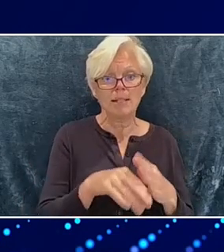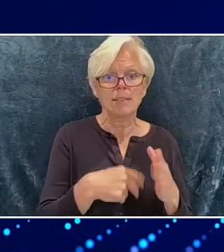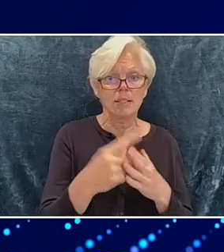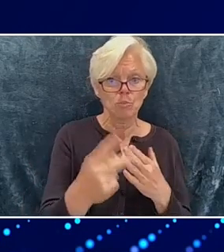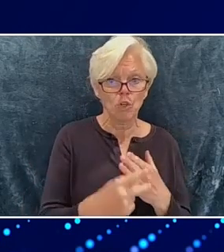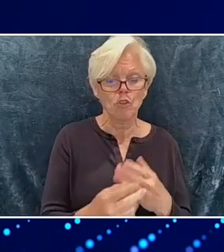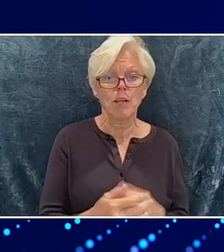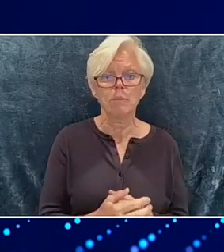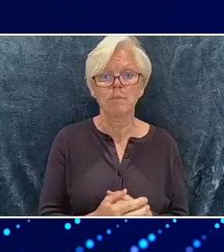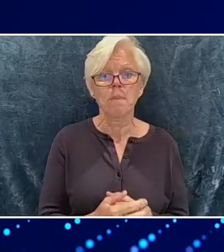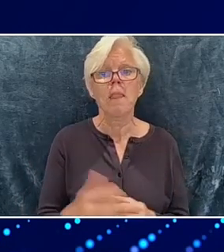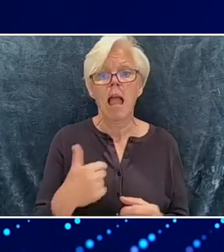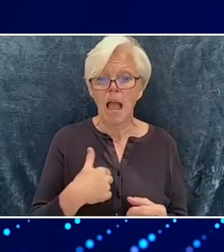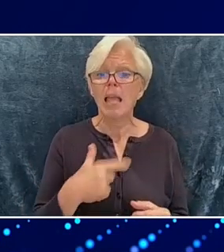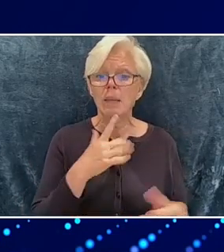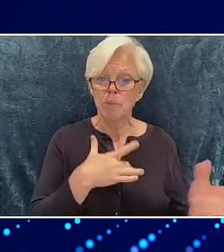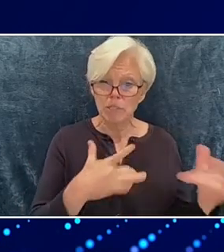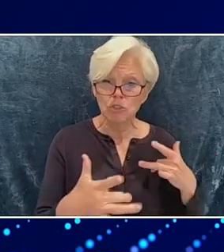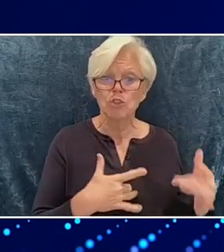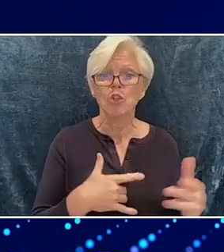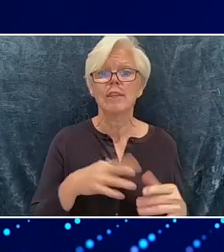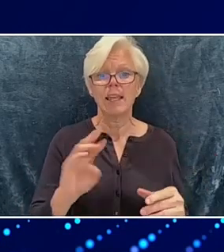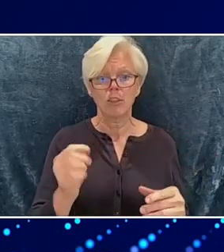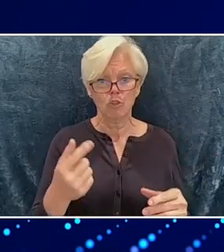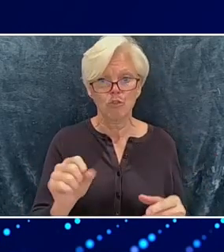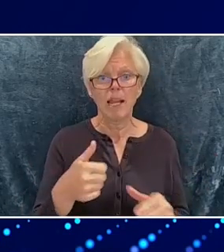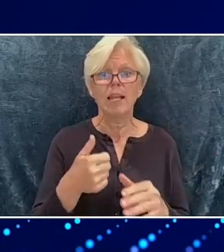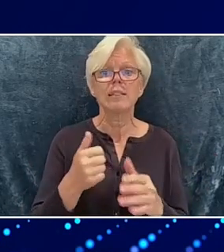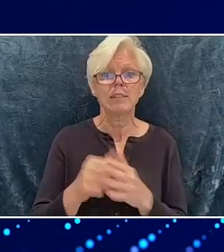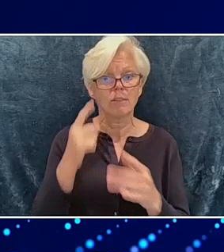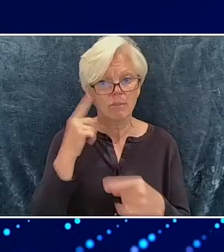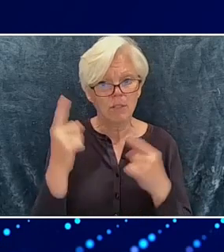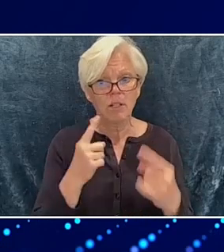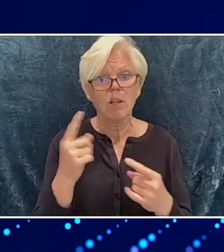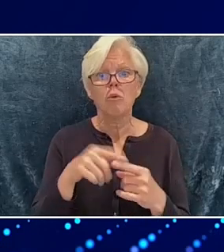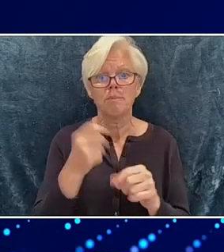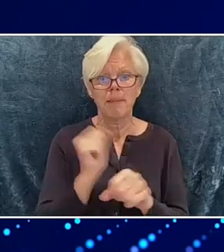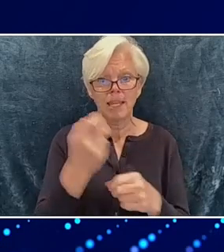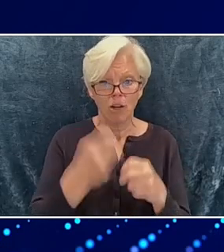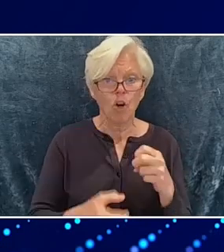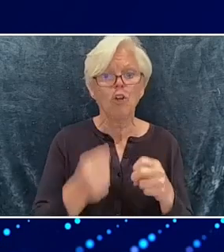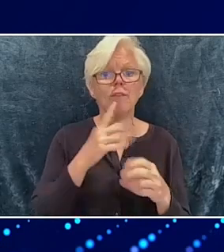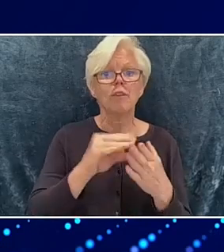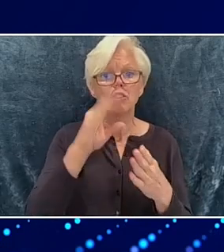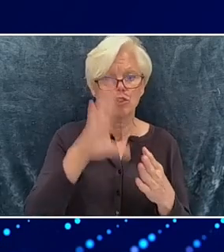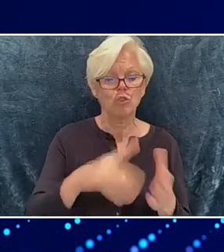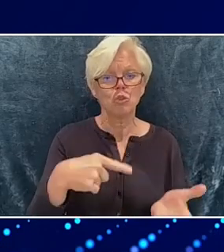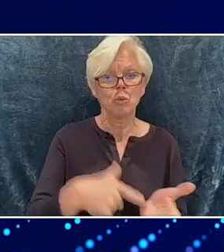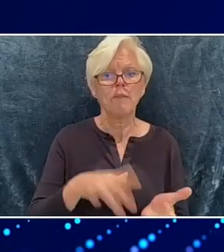I am concerned that the regulation under consideration could make it harder for my students to afford their books, and it